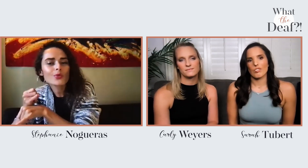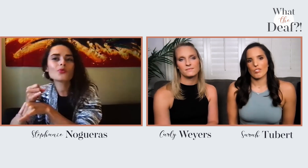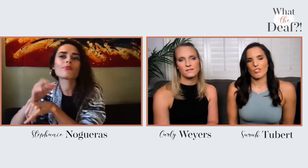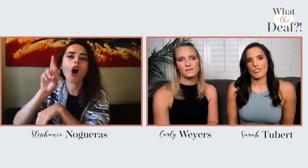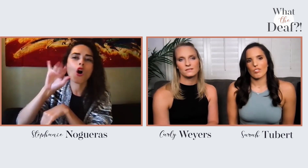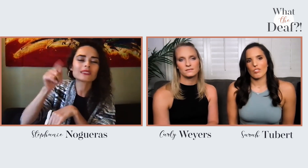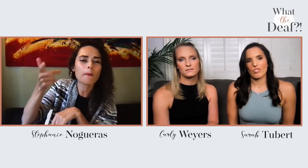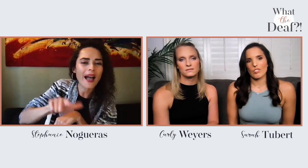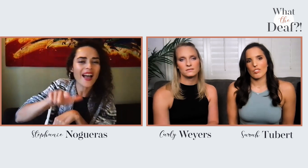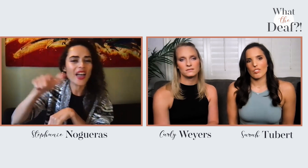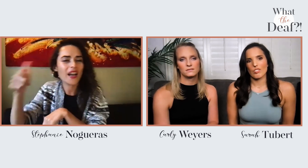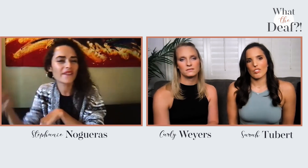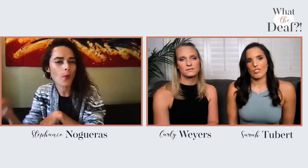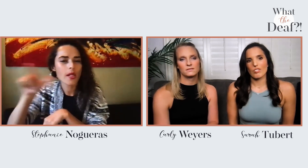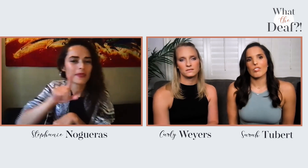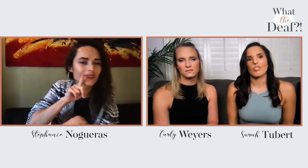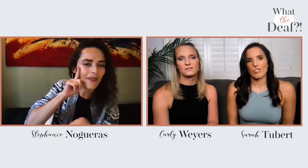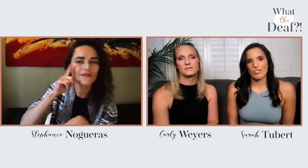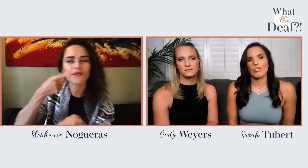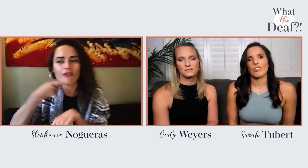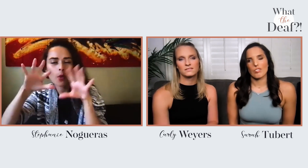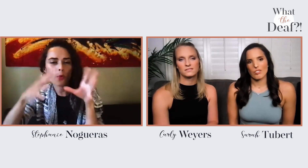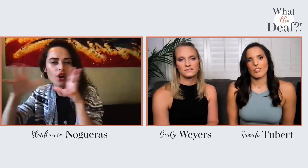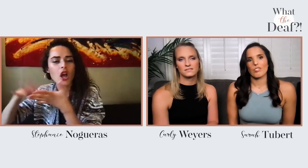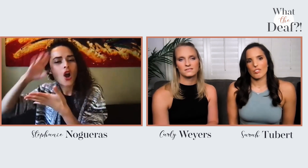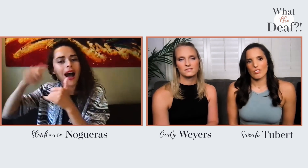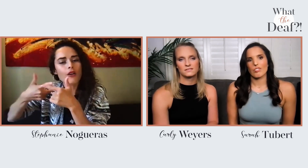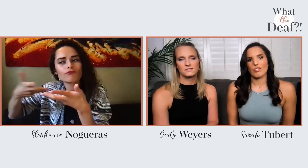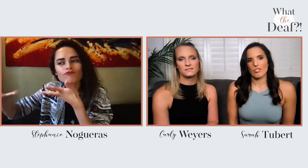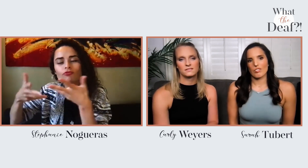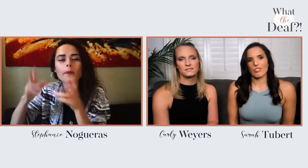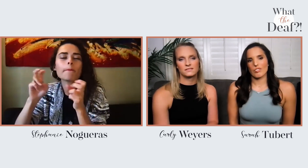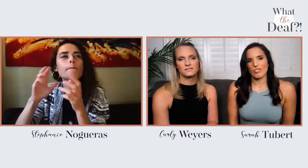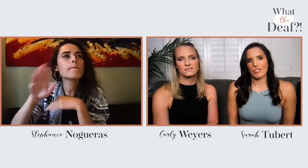and then I went to a deaf school, and then I went to RIT, so I went back and forth between the hearing world and the deaf world,